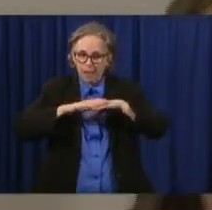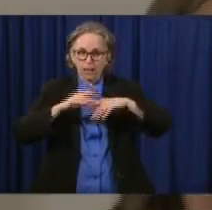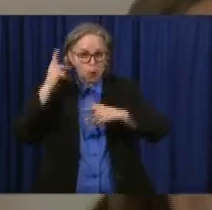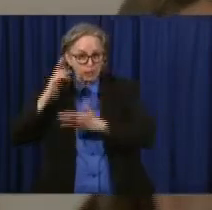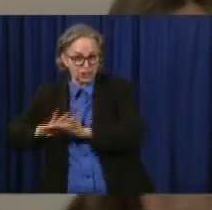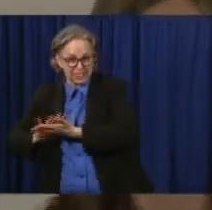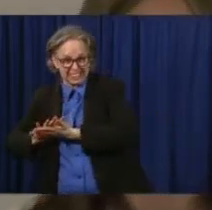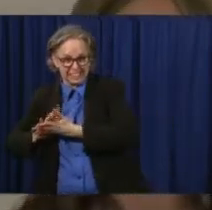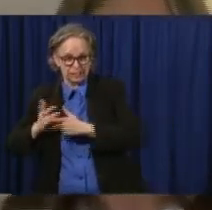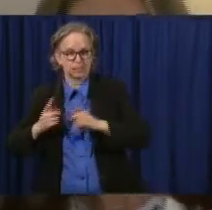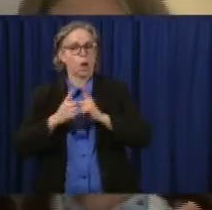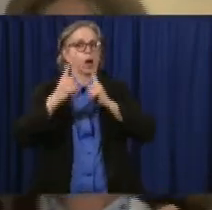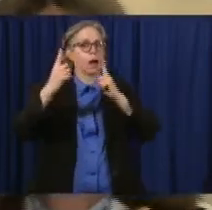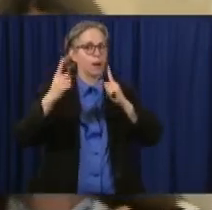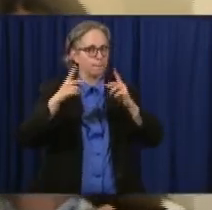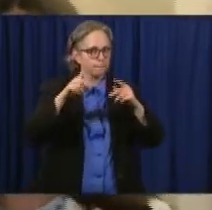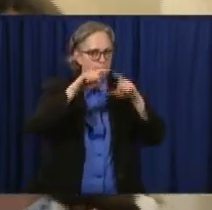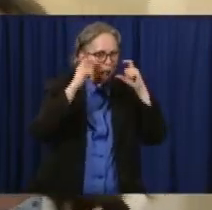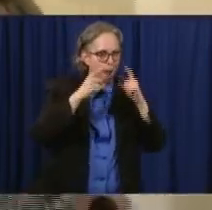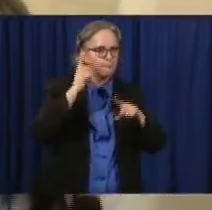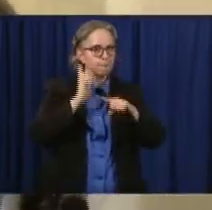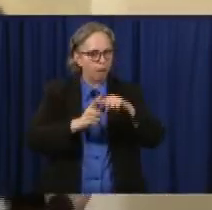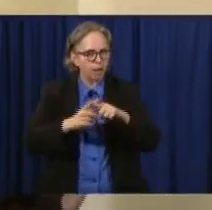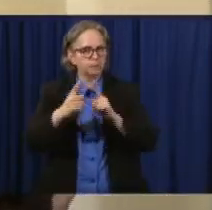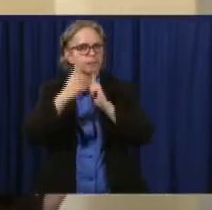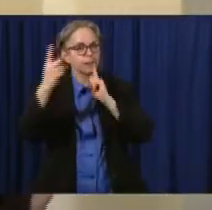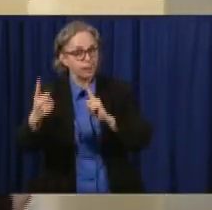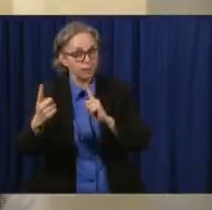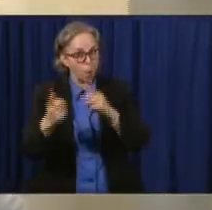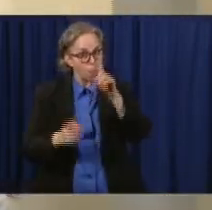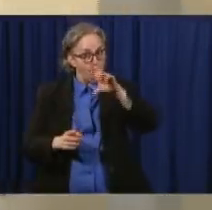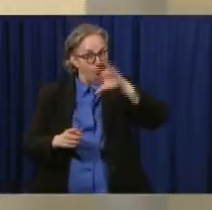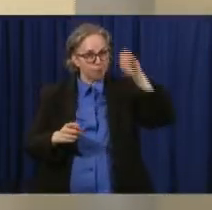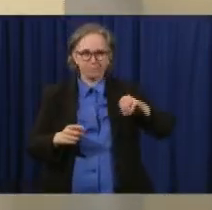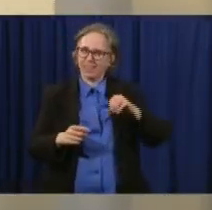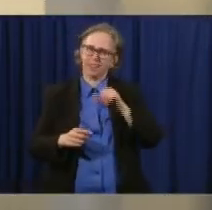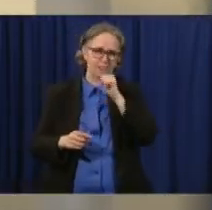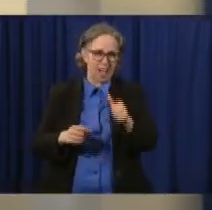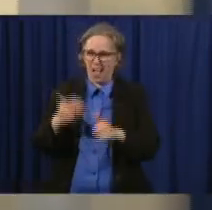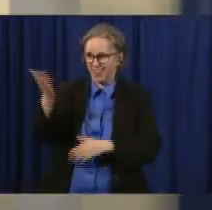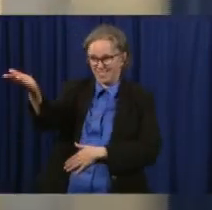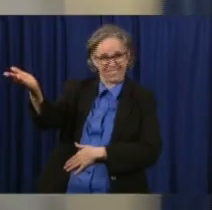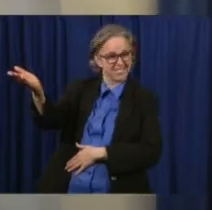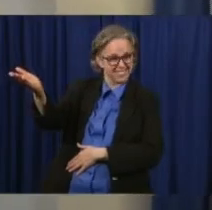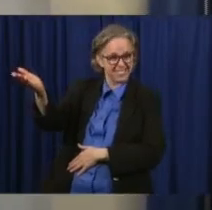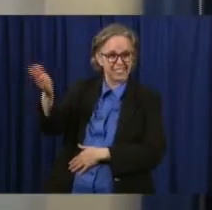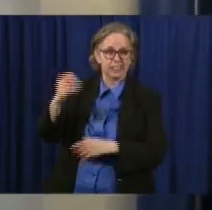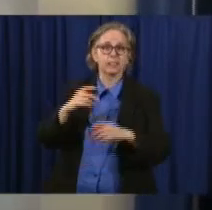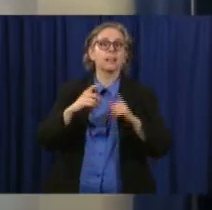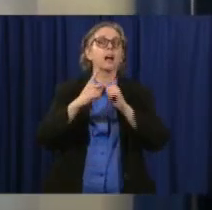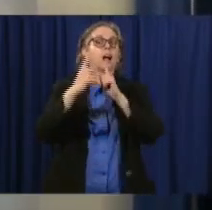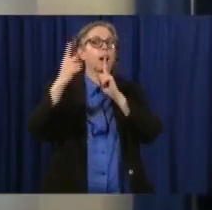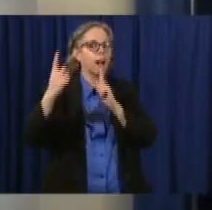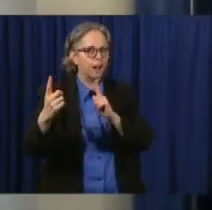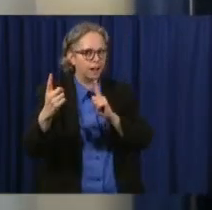THE VIRAL LOAD UP TO 86%. THAT IS ASTOUNDING IN MANY WAYS BUT REMEMBER KEEP THE DISTANCE AS WELL.